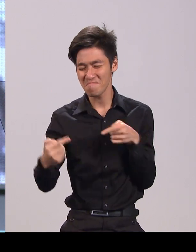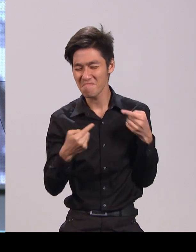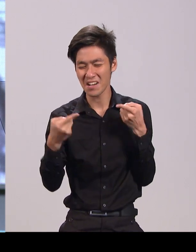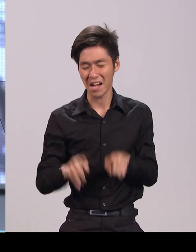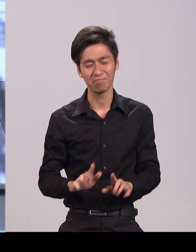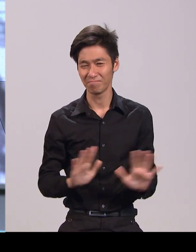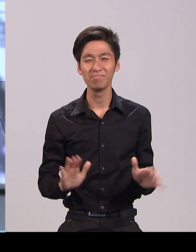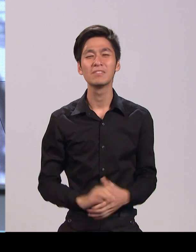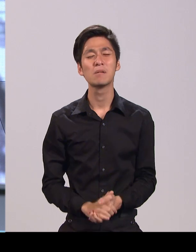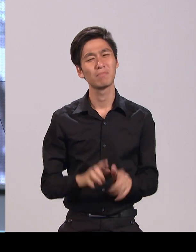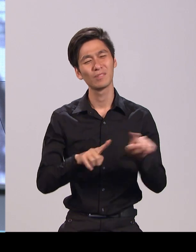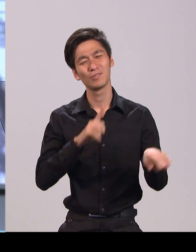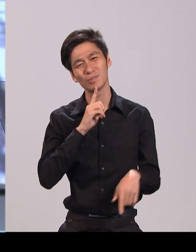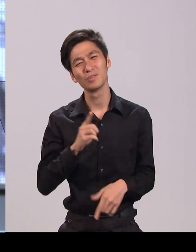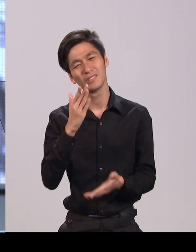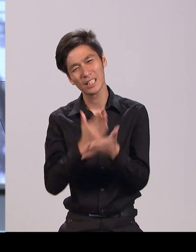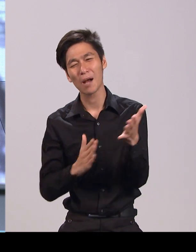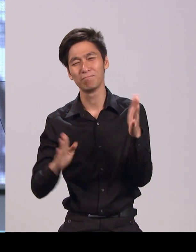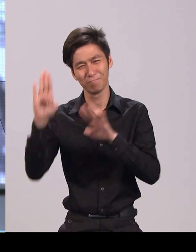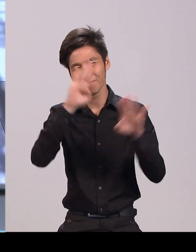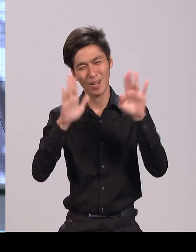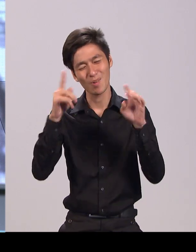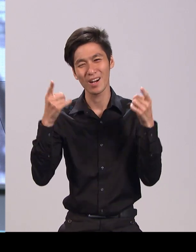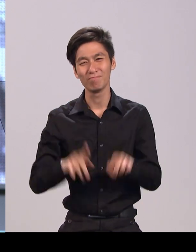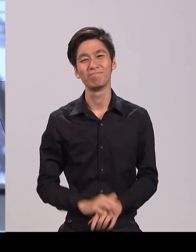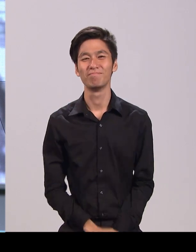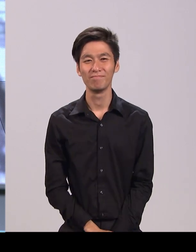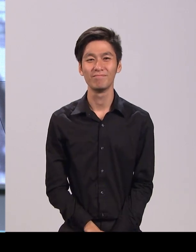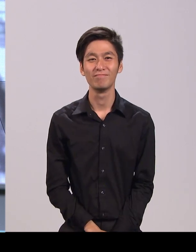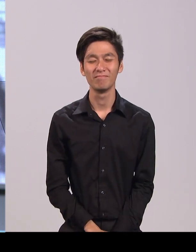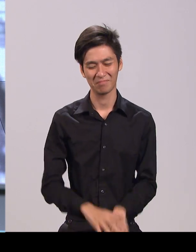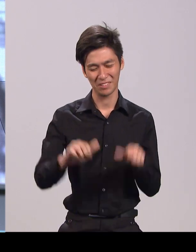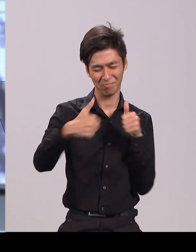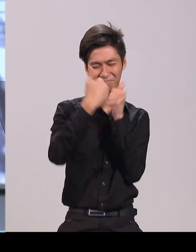But some troubles will surely come and I am sure we won't be short of challenges.